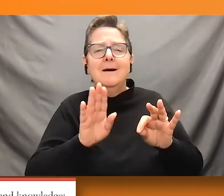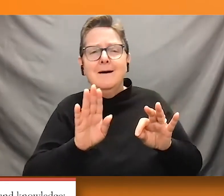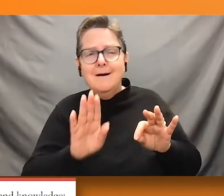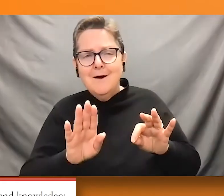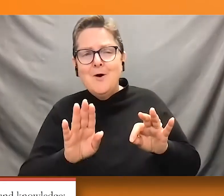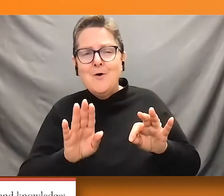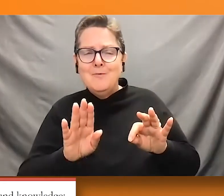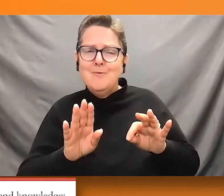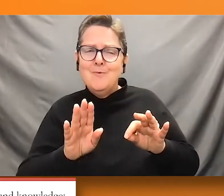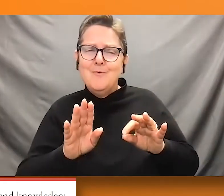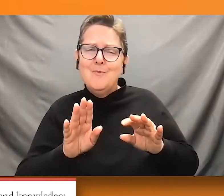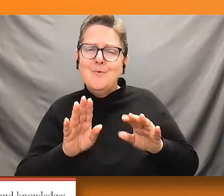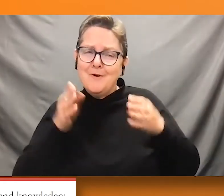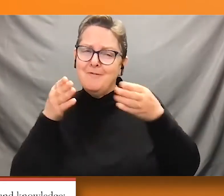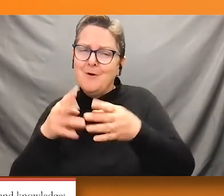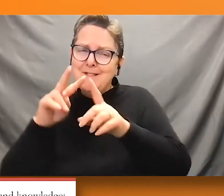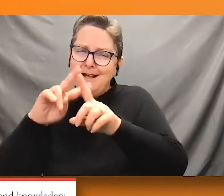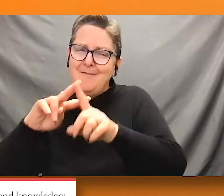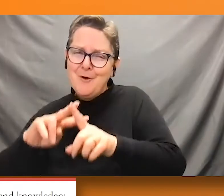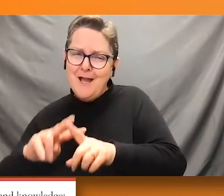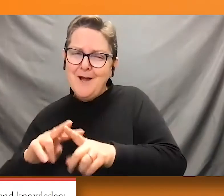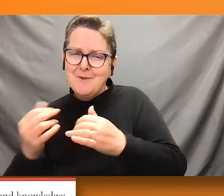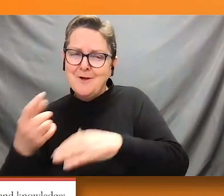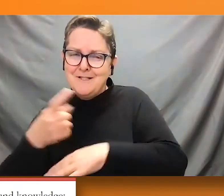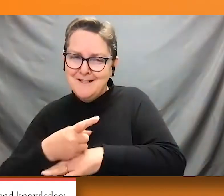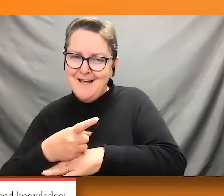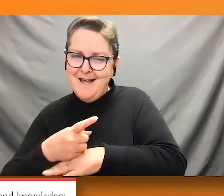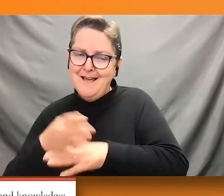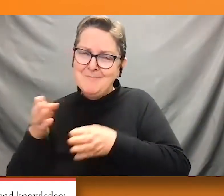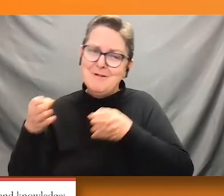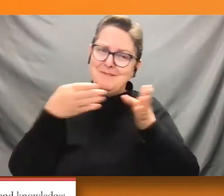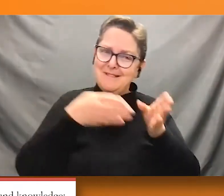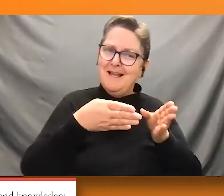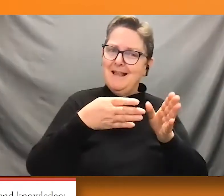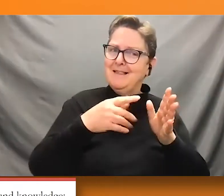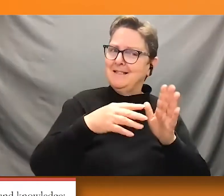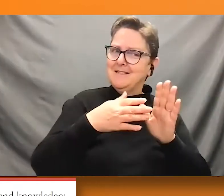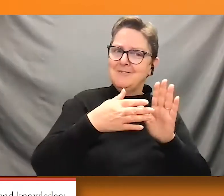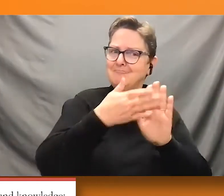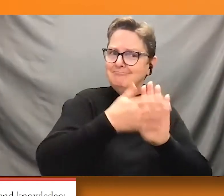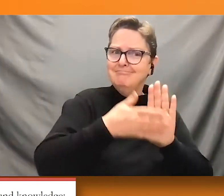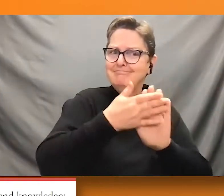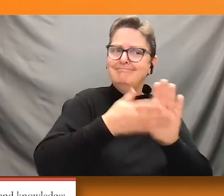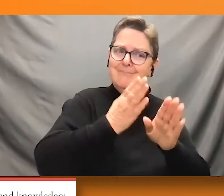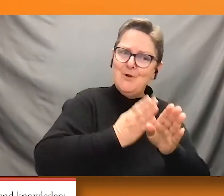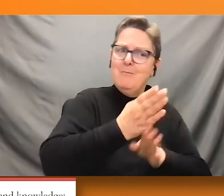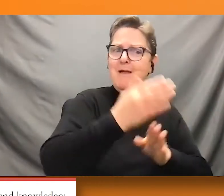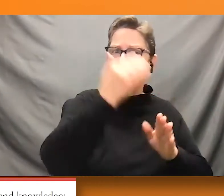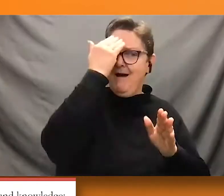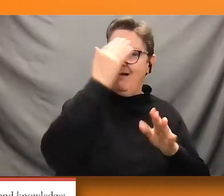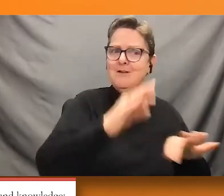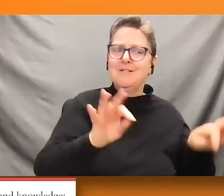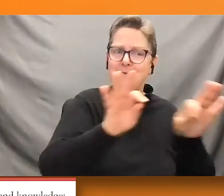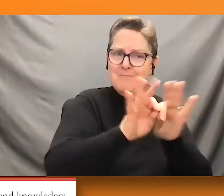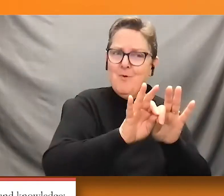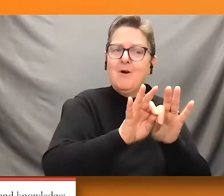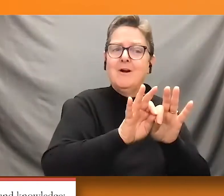But, of course, that's not what we're here to talk about today, but I didn't want to just leave it there to tell you, like, "Oh, here's the two biggest topics. Oh, but I'm not gonna talk about one of them."